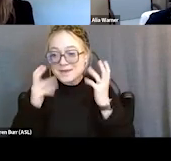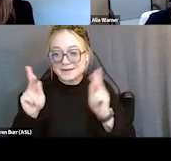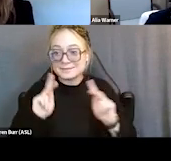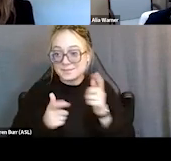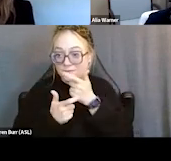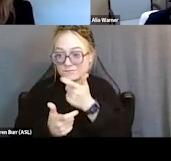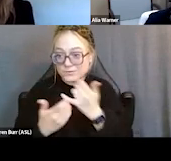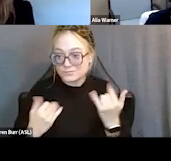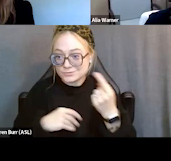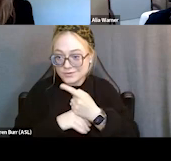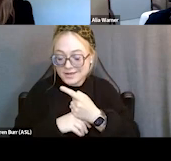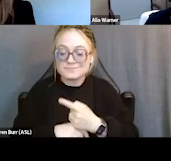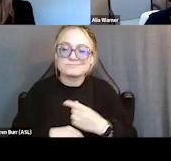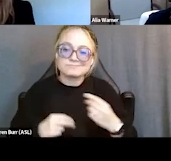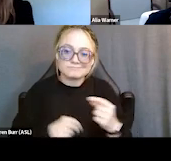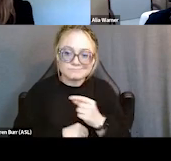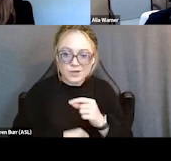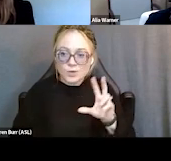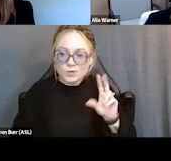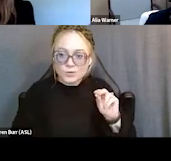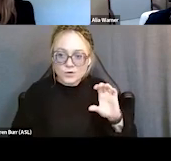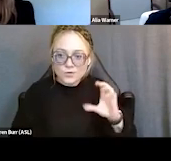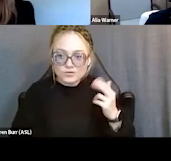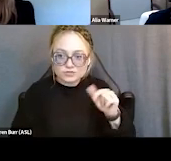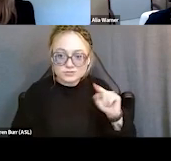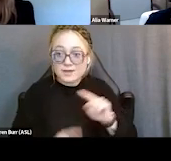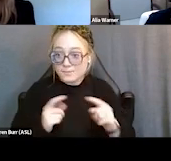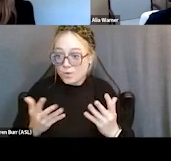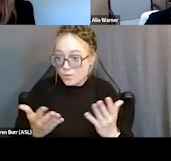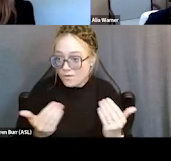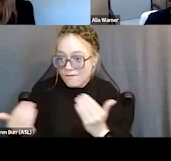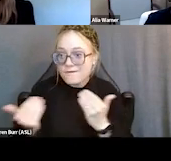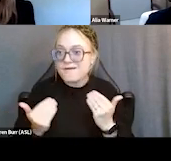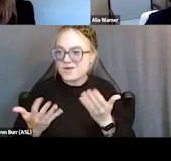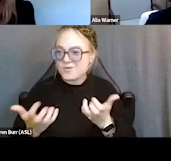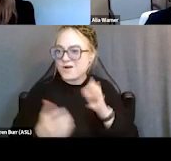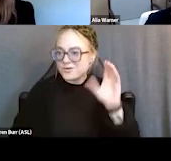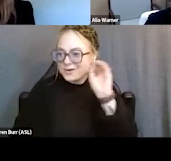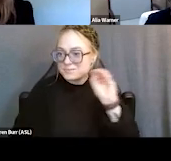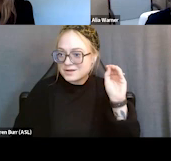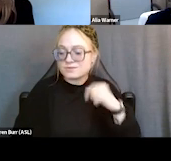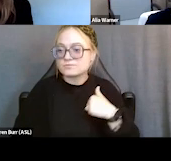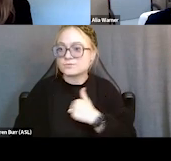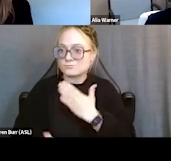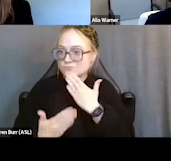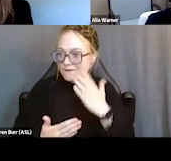so we won't have the chat, but we do wanna hear from you. So we are really grateful for all those who submitted questions